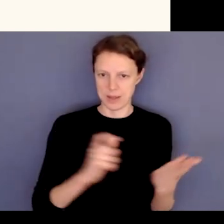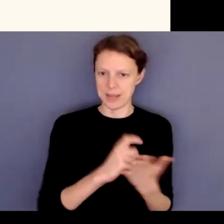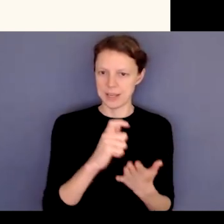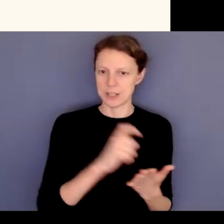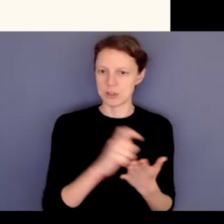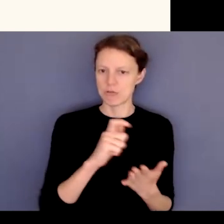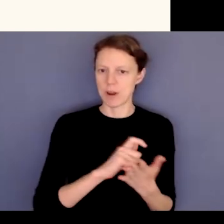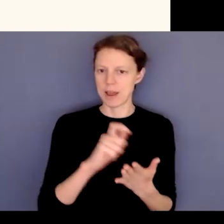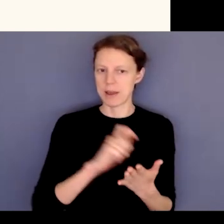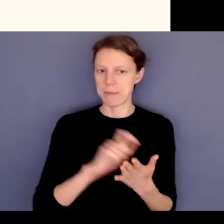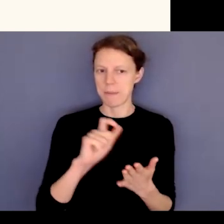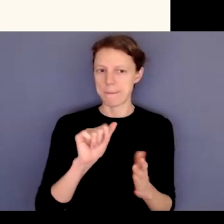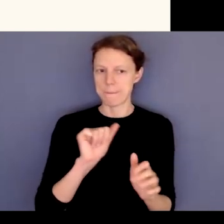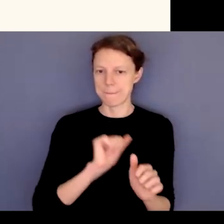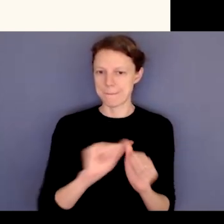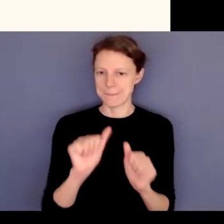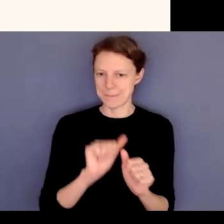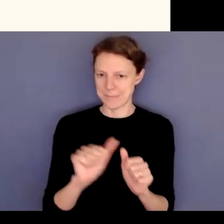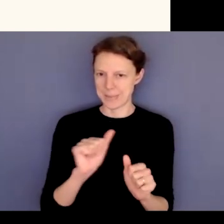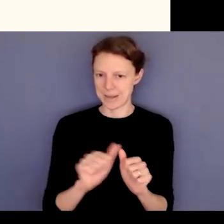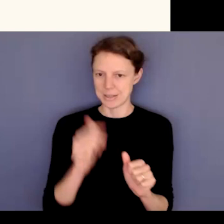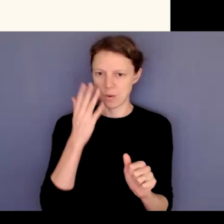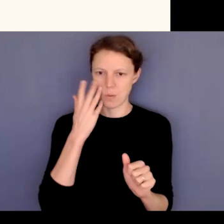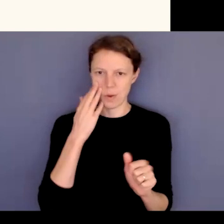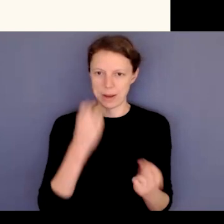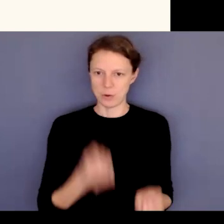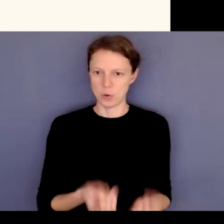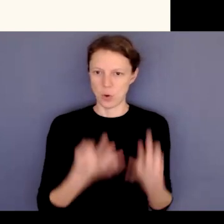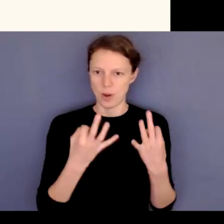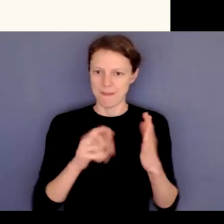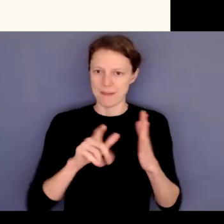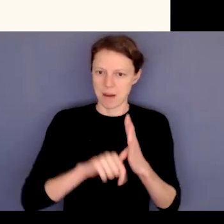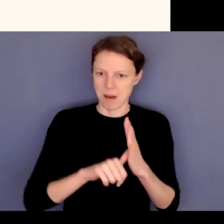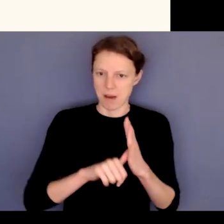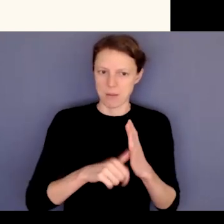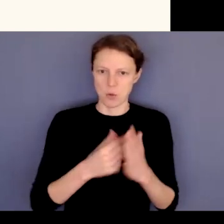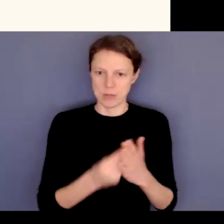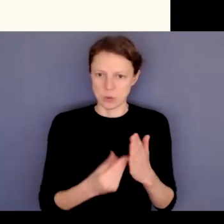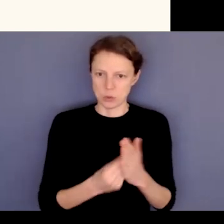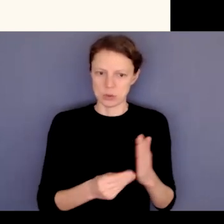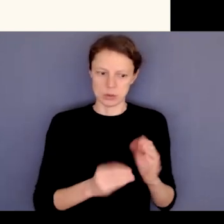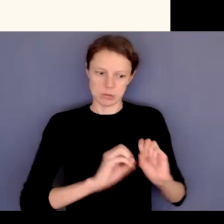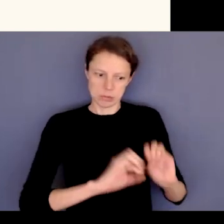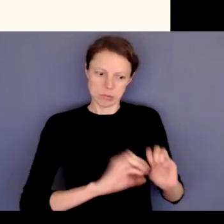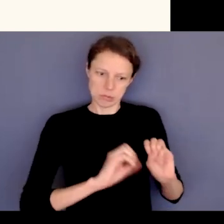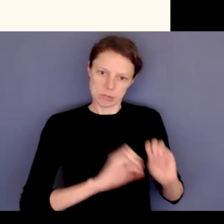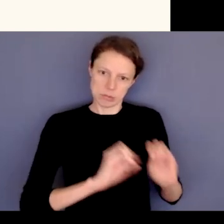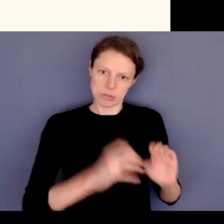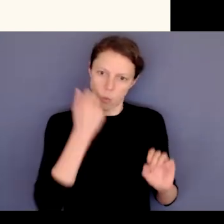don't have the time or resources to give it constant love, whereas Tiktok needs that sort of attention. So we decided to